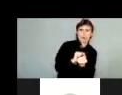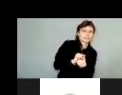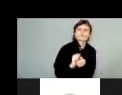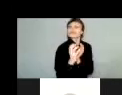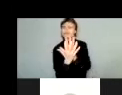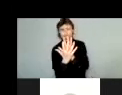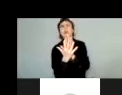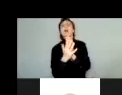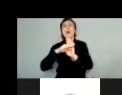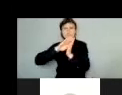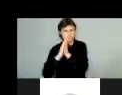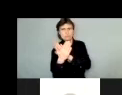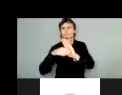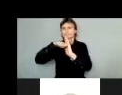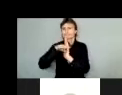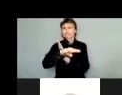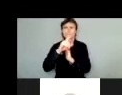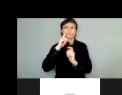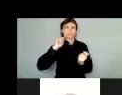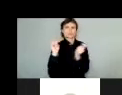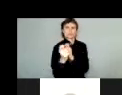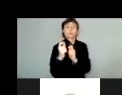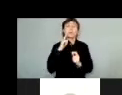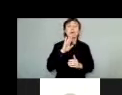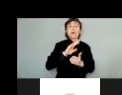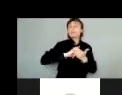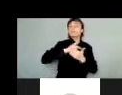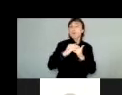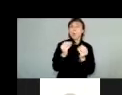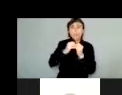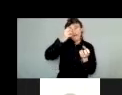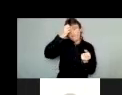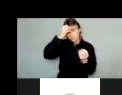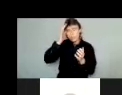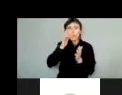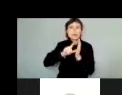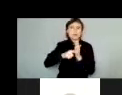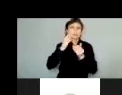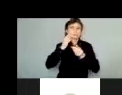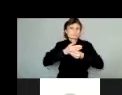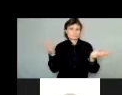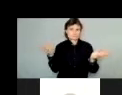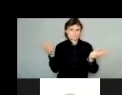So more information about how this program will shift is forthcoming.